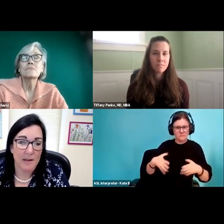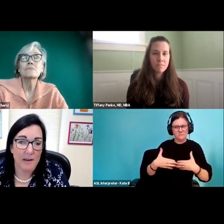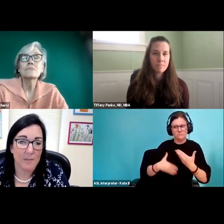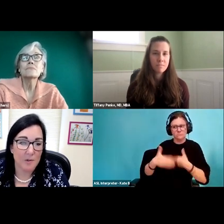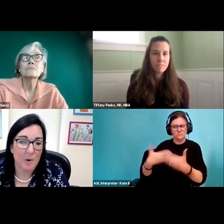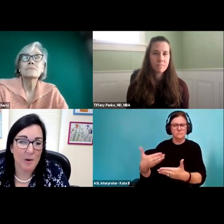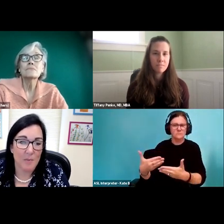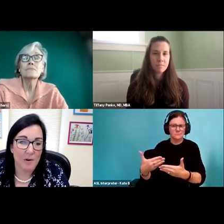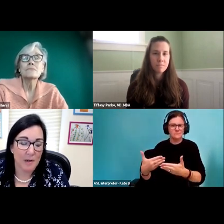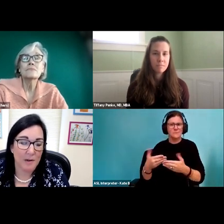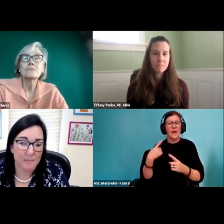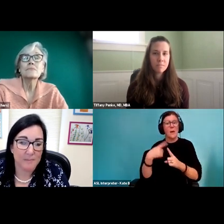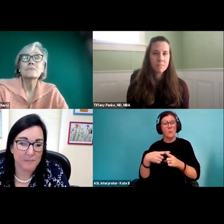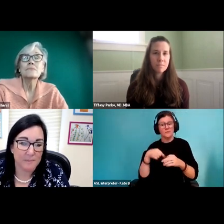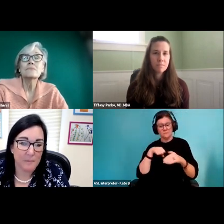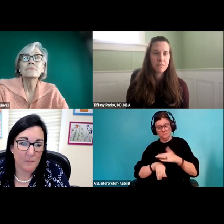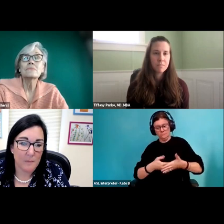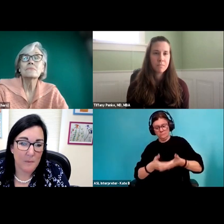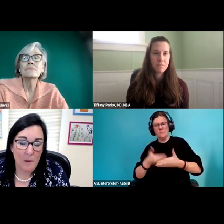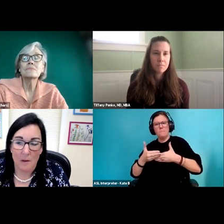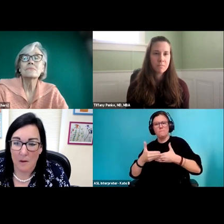and the postpartum period.